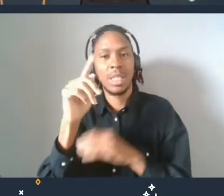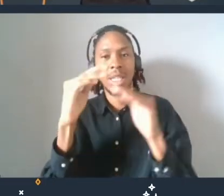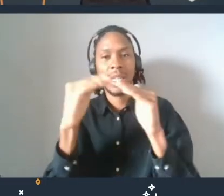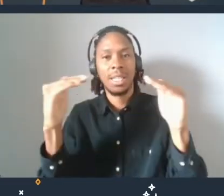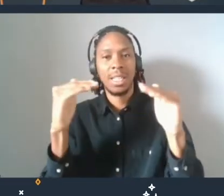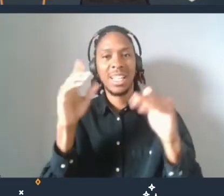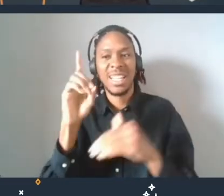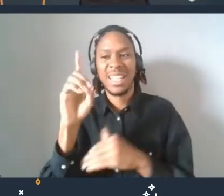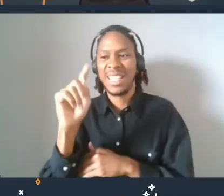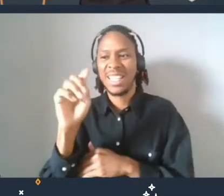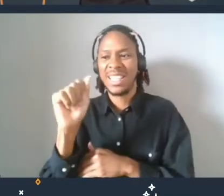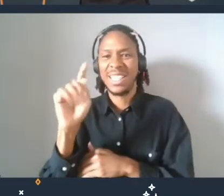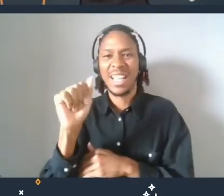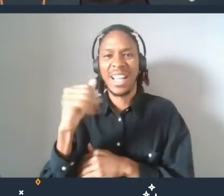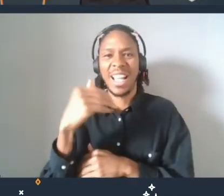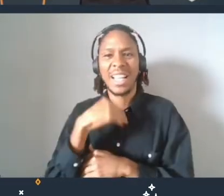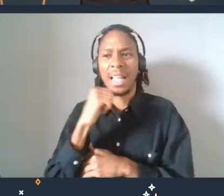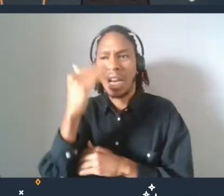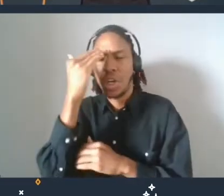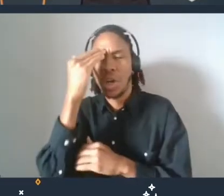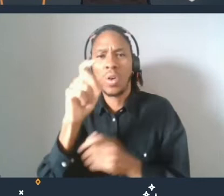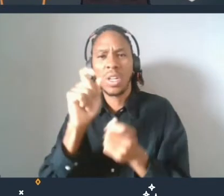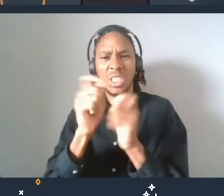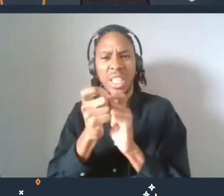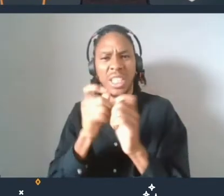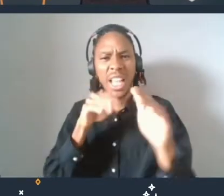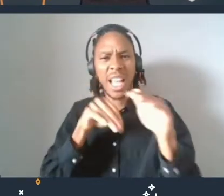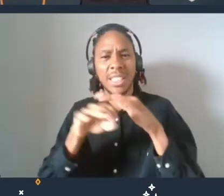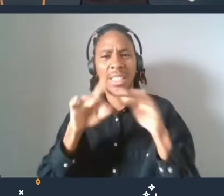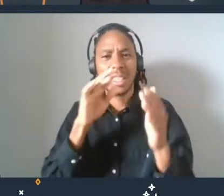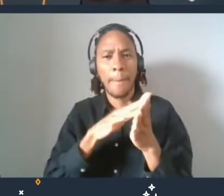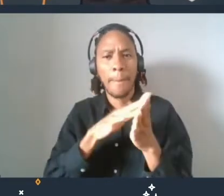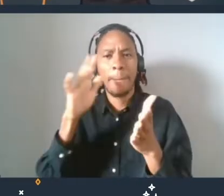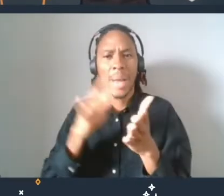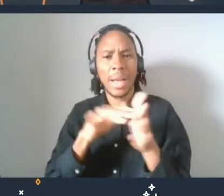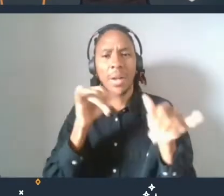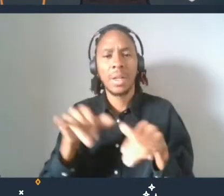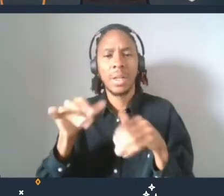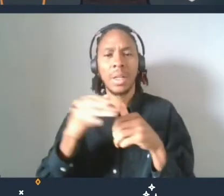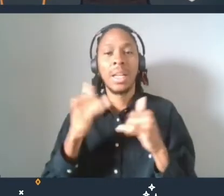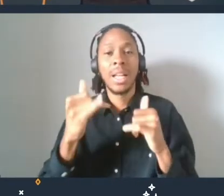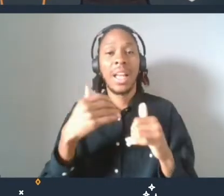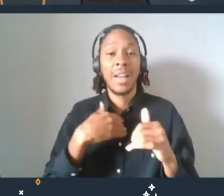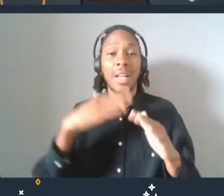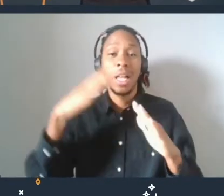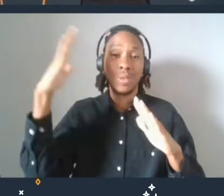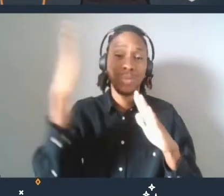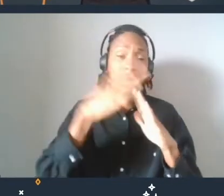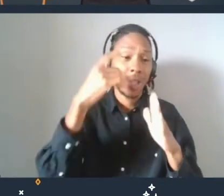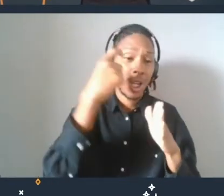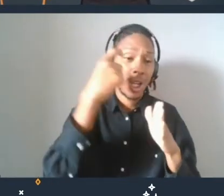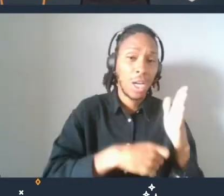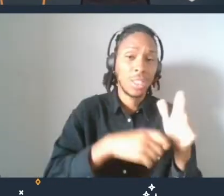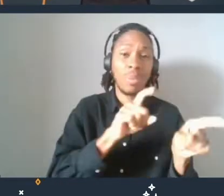or changing access pattern. So now you get the benefit of automatic cost optimization and the lowest cost for rarely accessed data